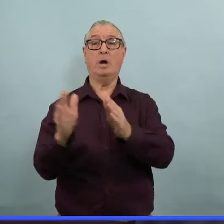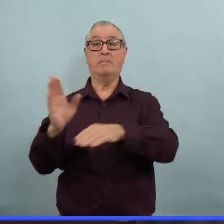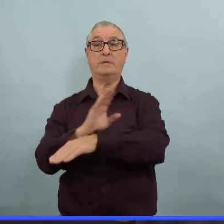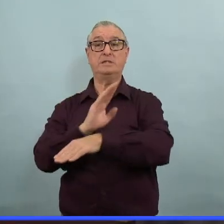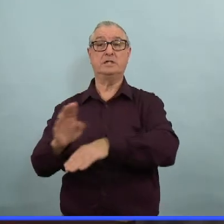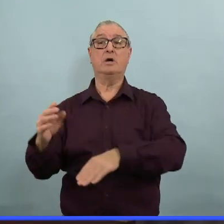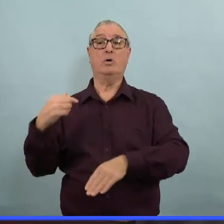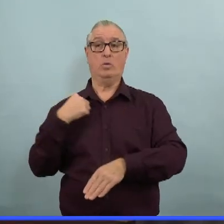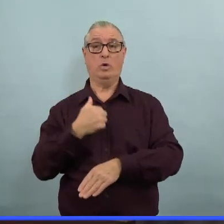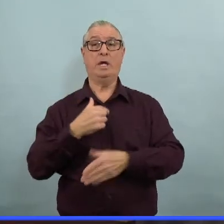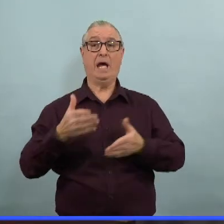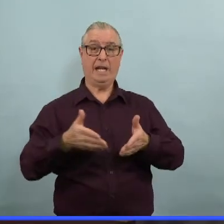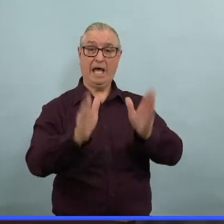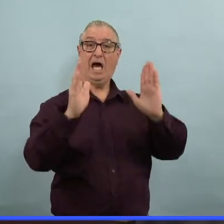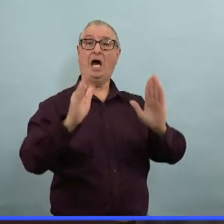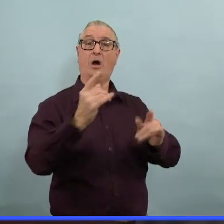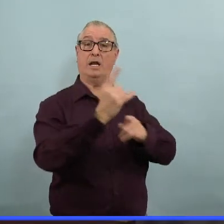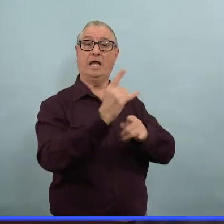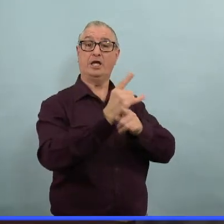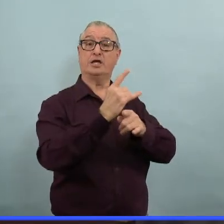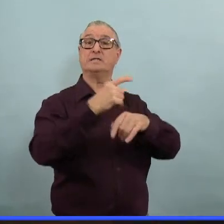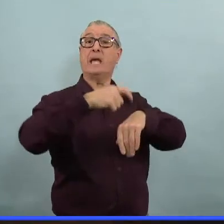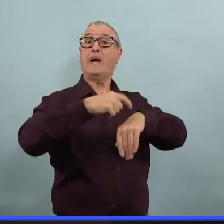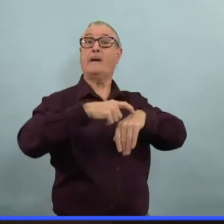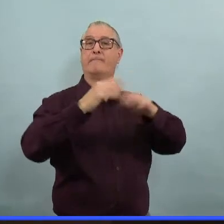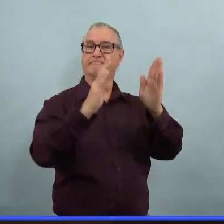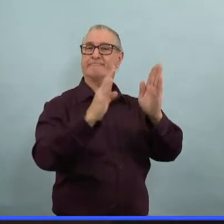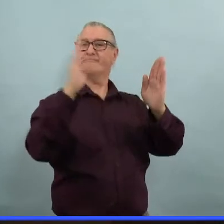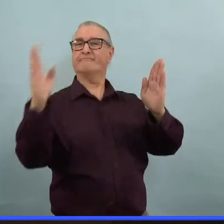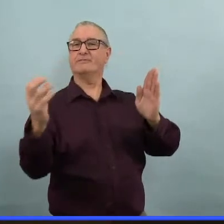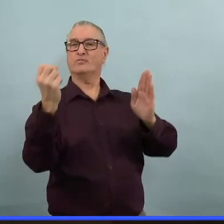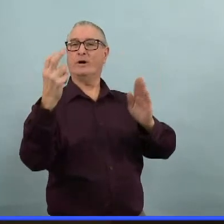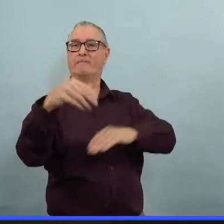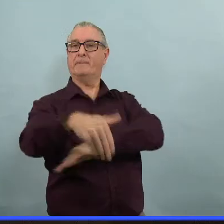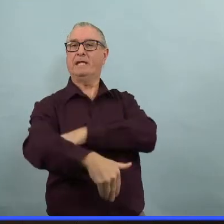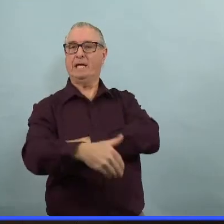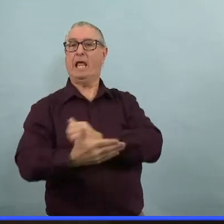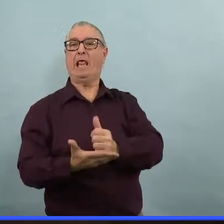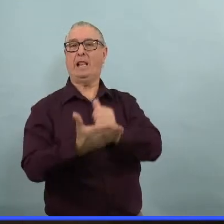we recognize that these are challenging times thank you very much did you forget about that